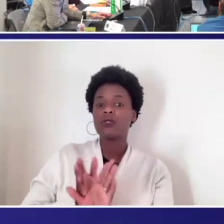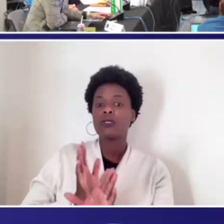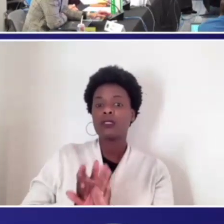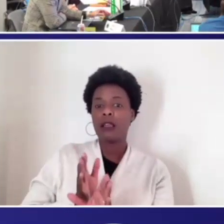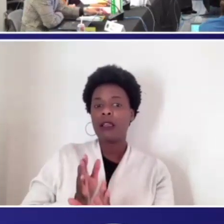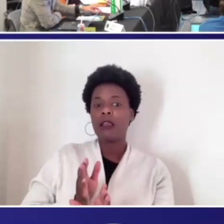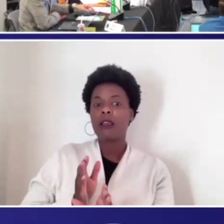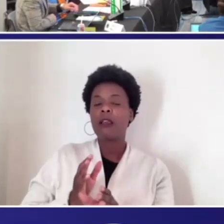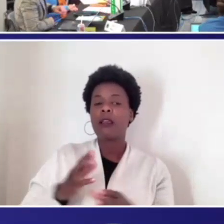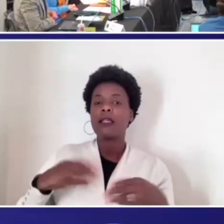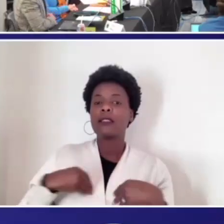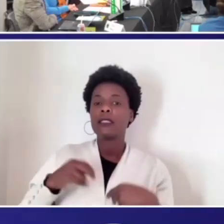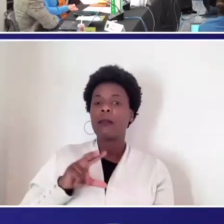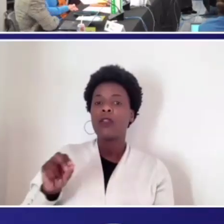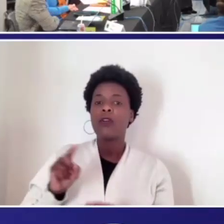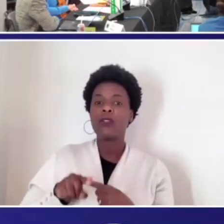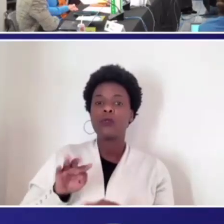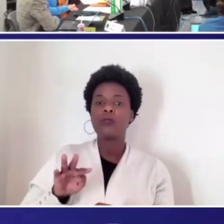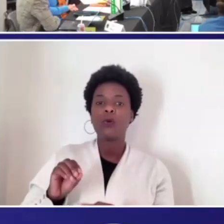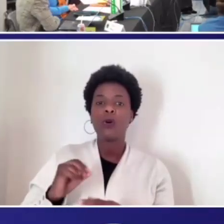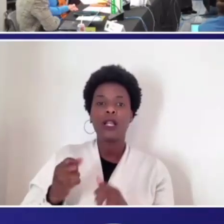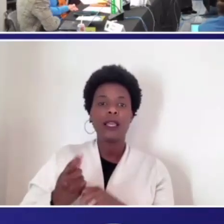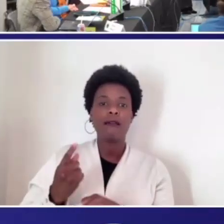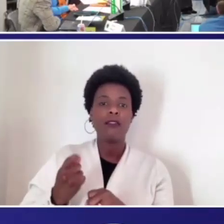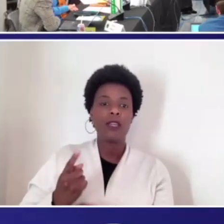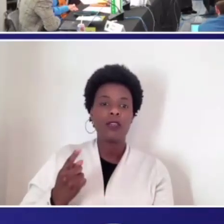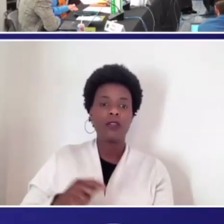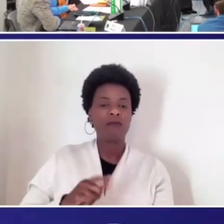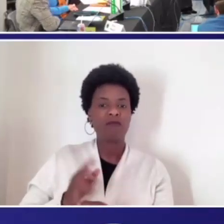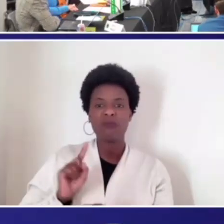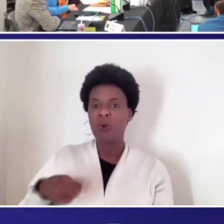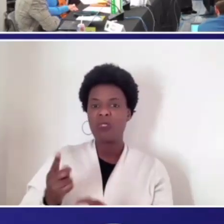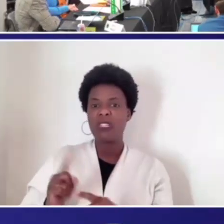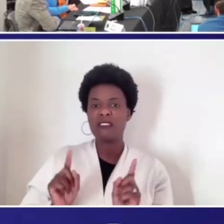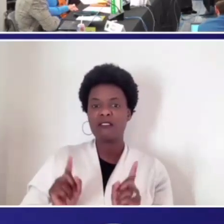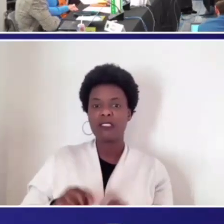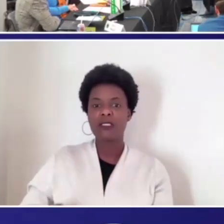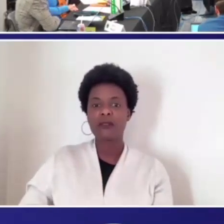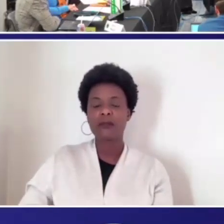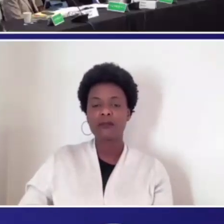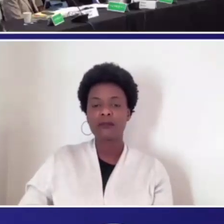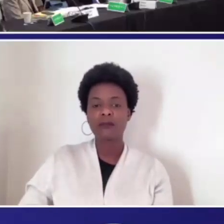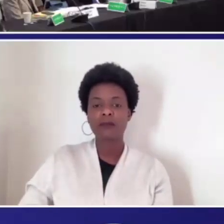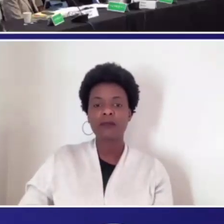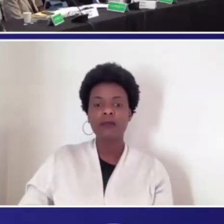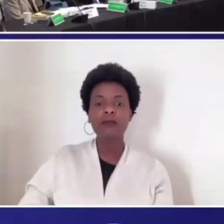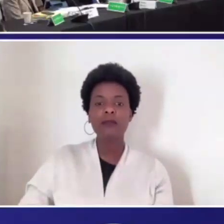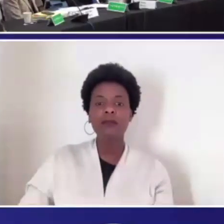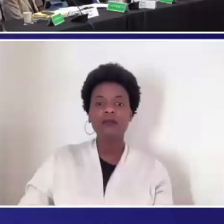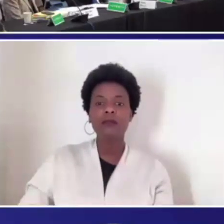And can I just say, Jake, before -- just -- the Department has to recognize that ultimately schools are going